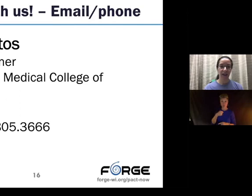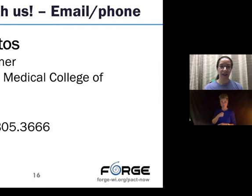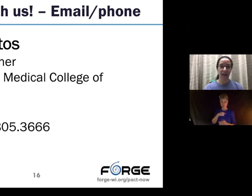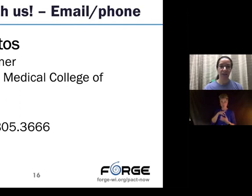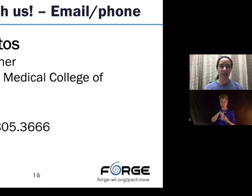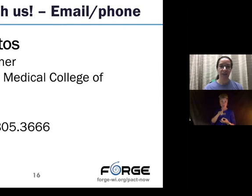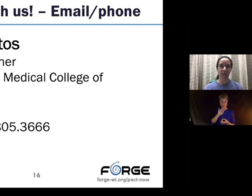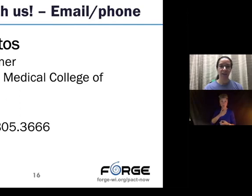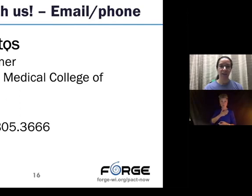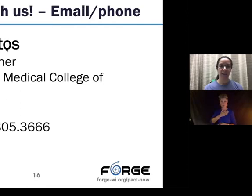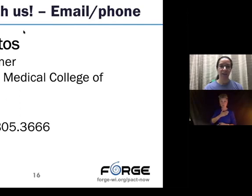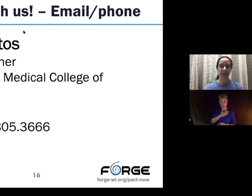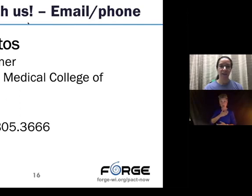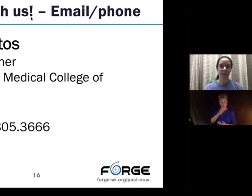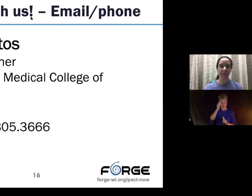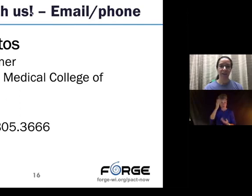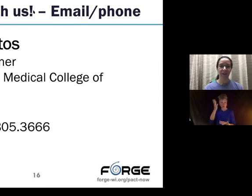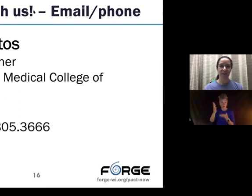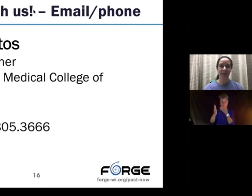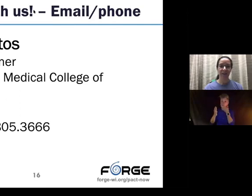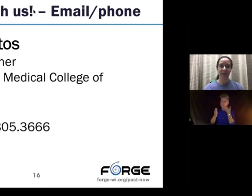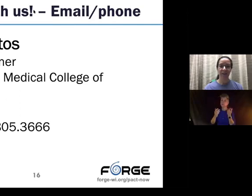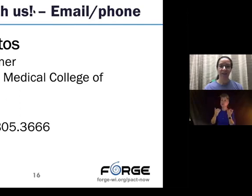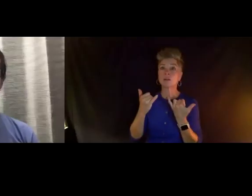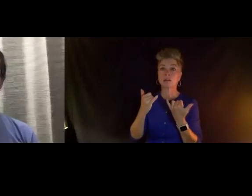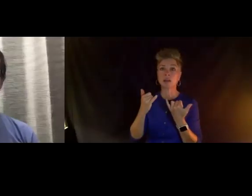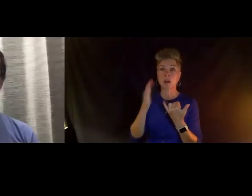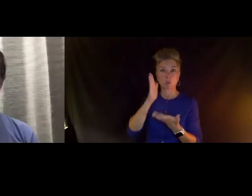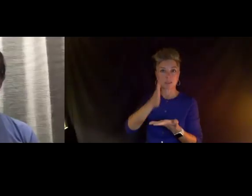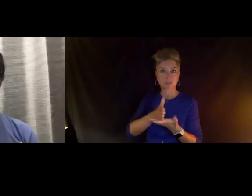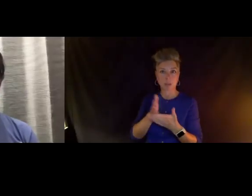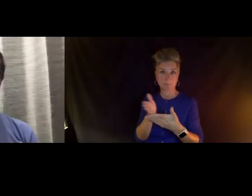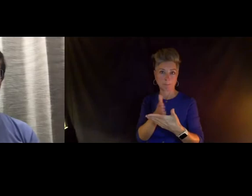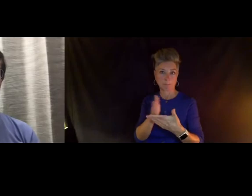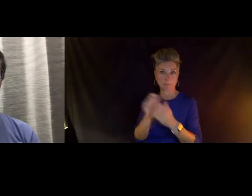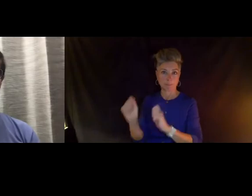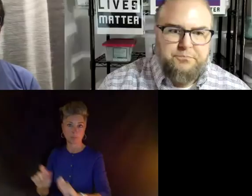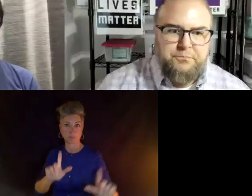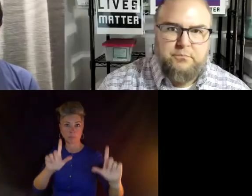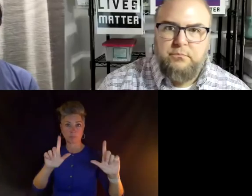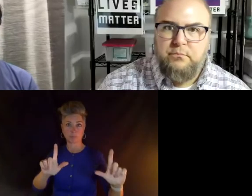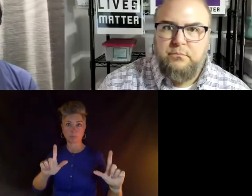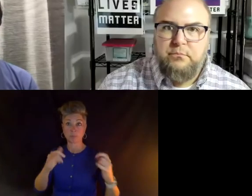I am gonna stop sharing my screen and we have the opportunity to do questions. That would be great.